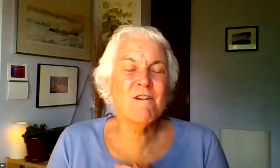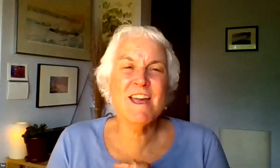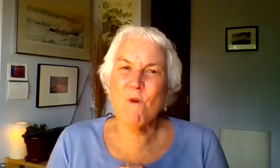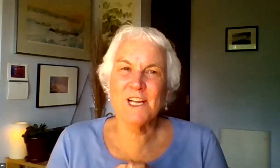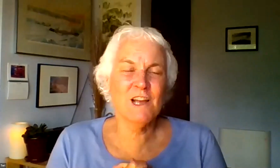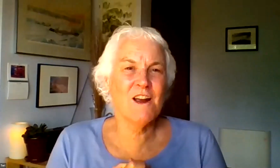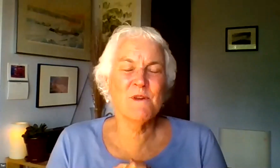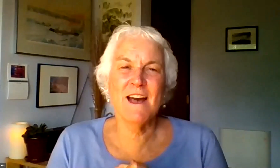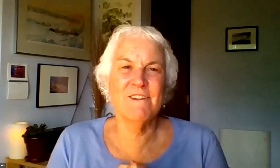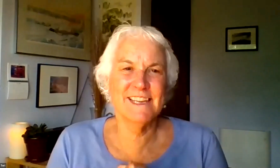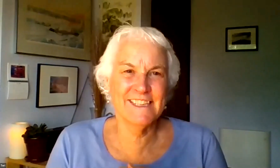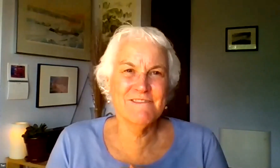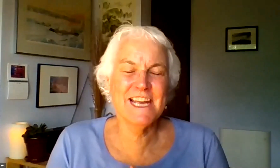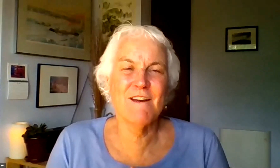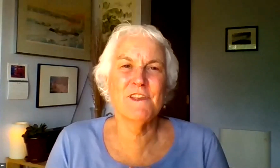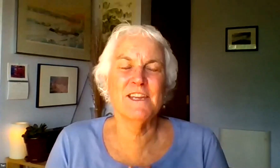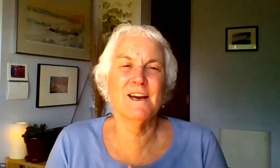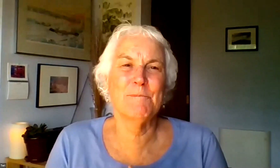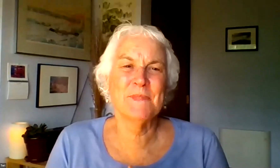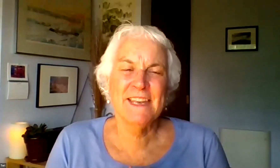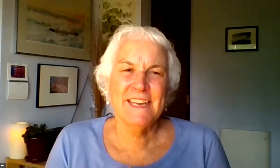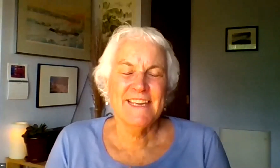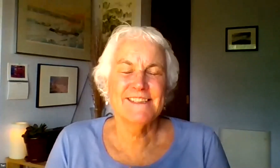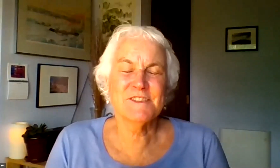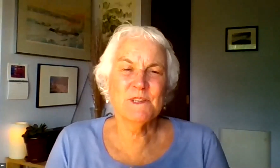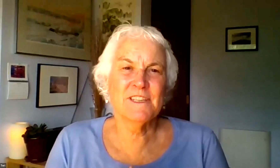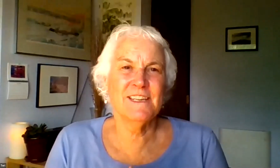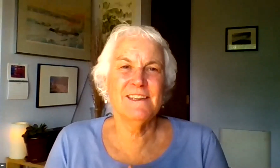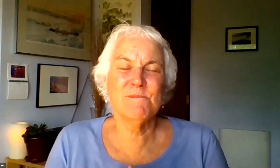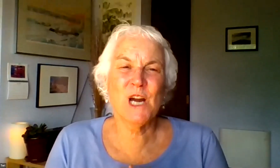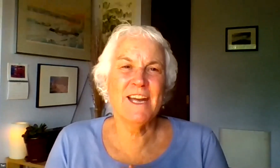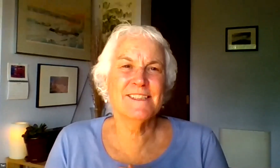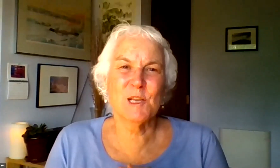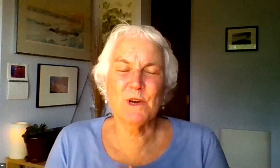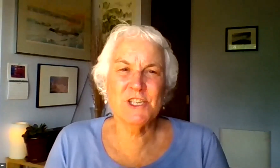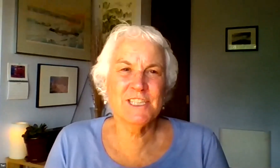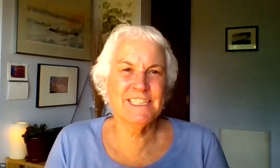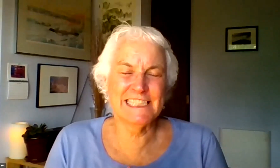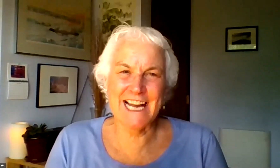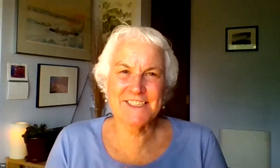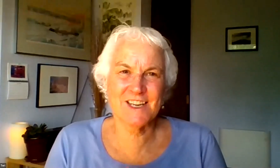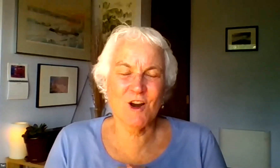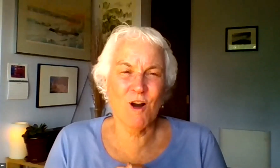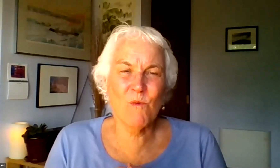. >> TERI: That's great. Thank you . Well, thank you, to everybody . We'll see you tomorrow at